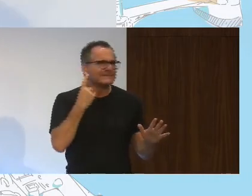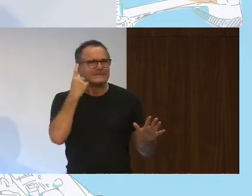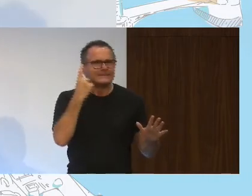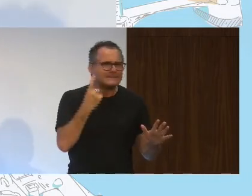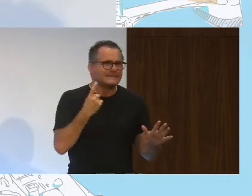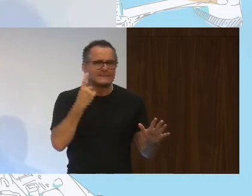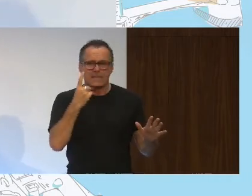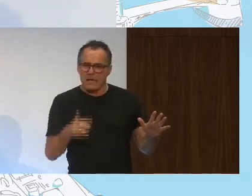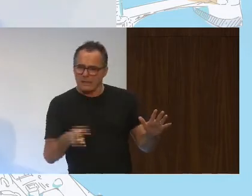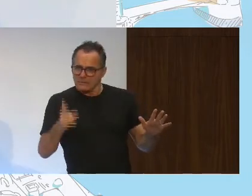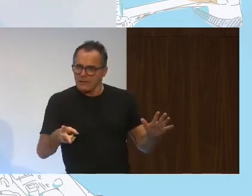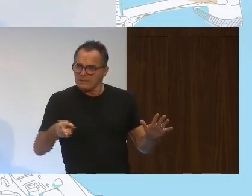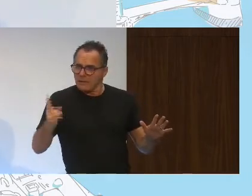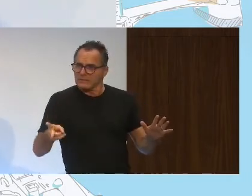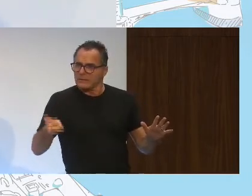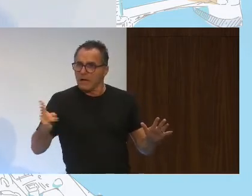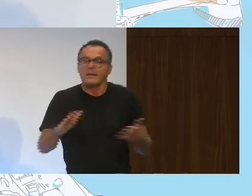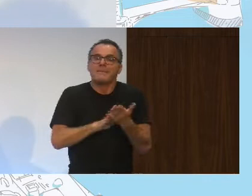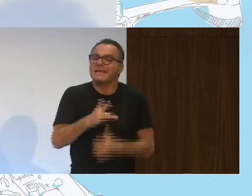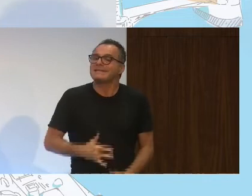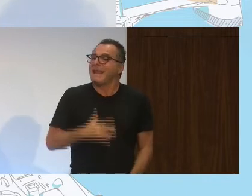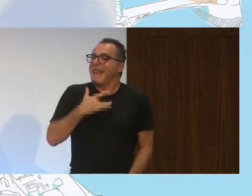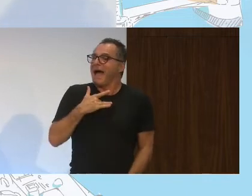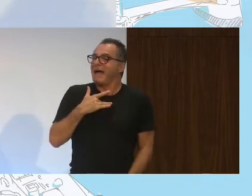a life lived not as fully as our friends and colleagues around us.